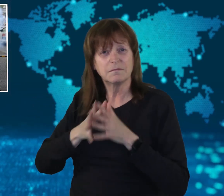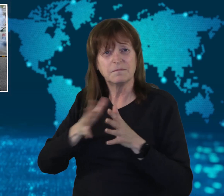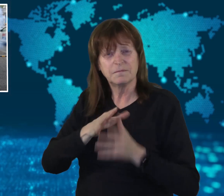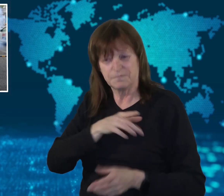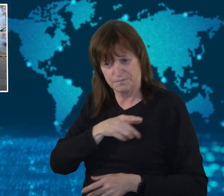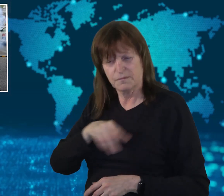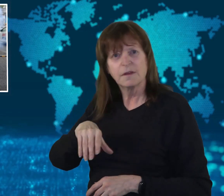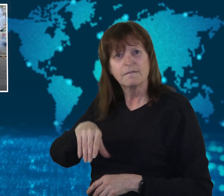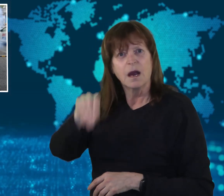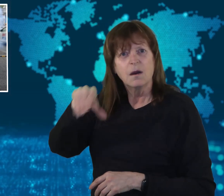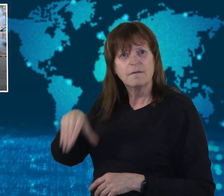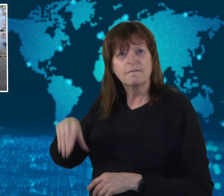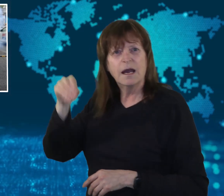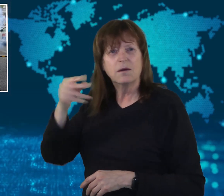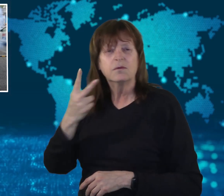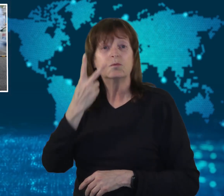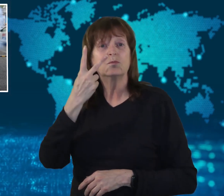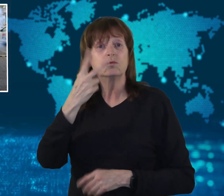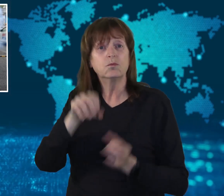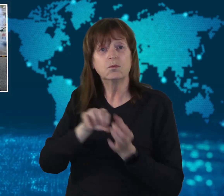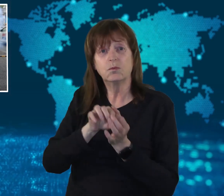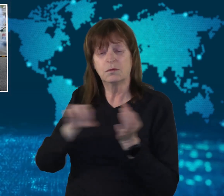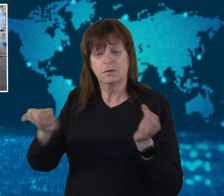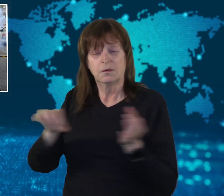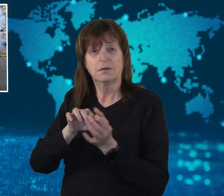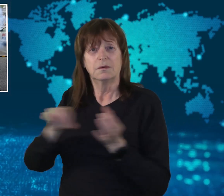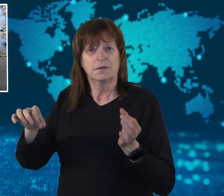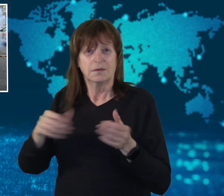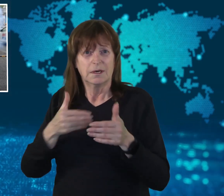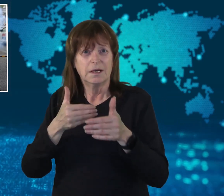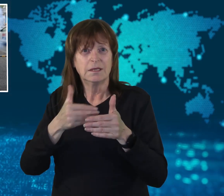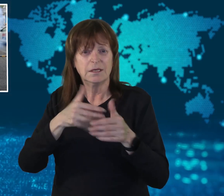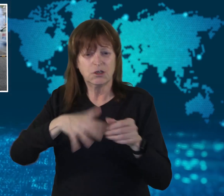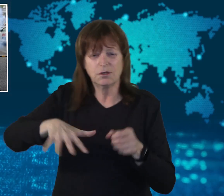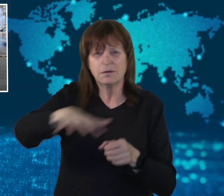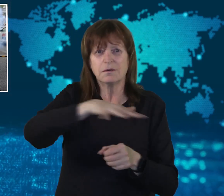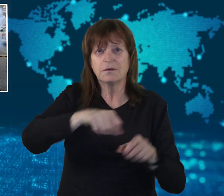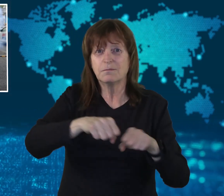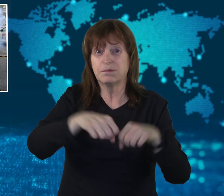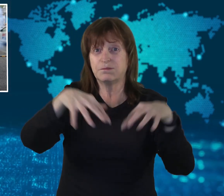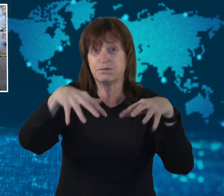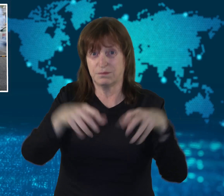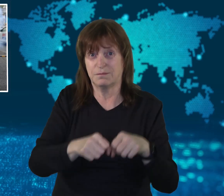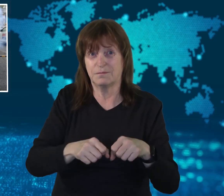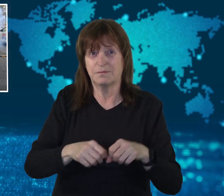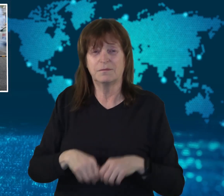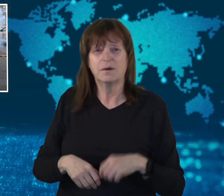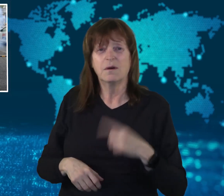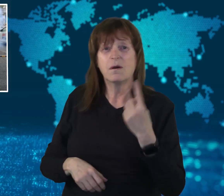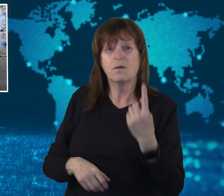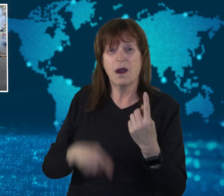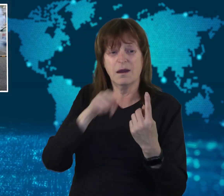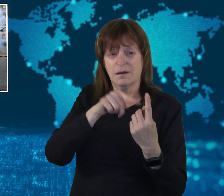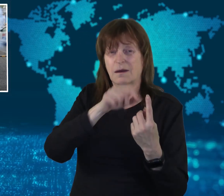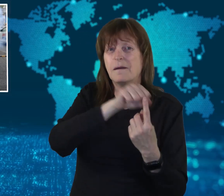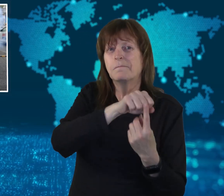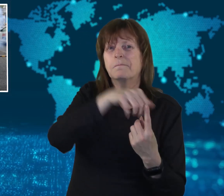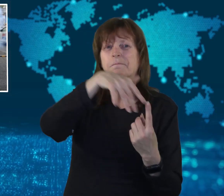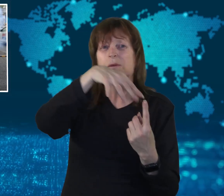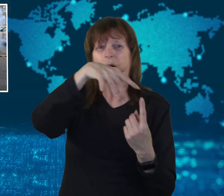Police said they found two cylindrical pipes near the blast,